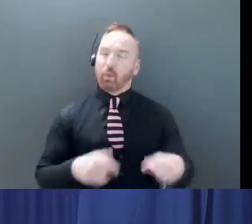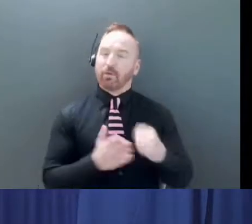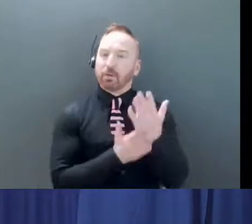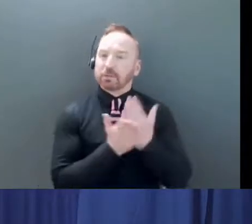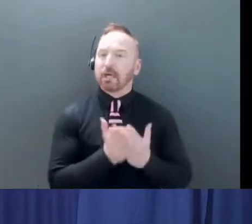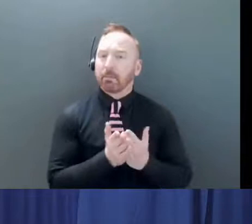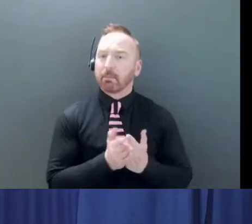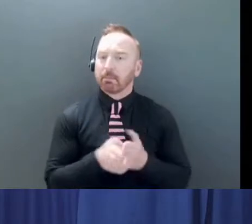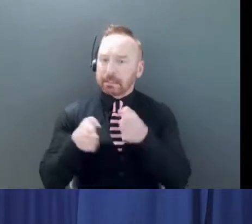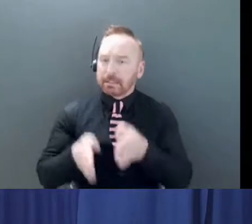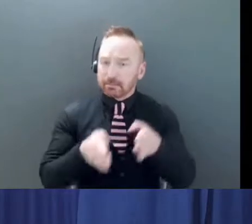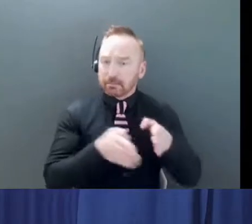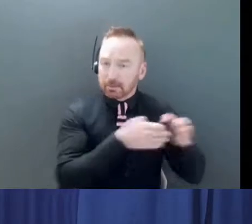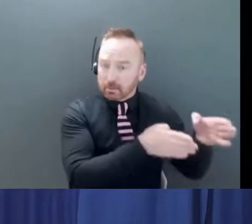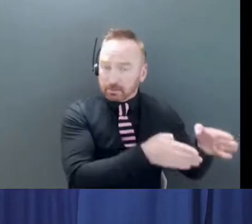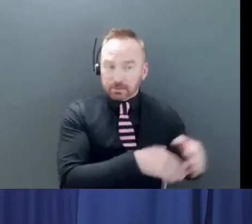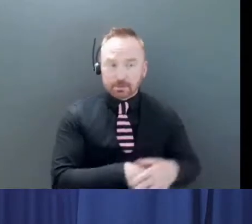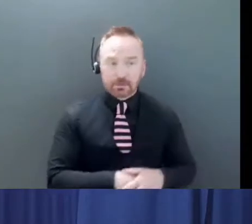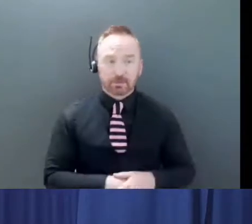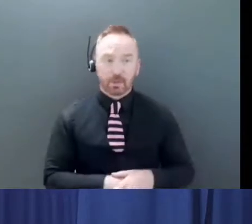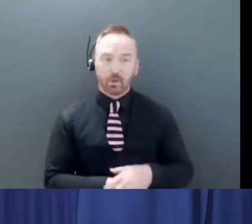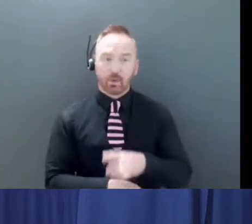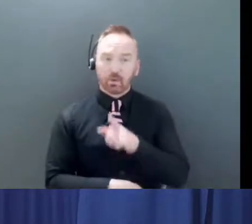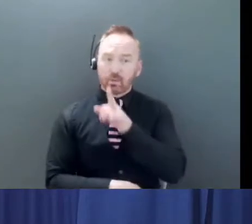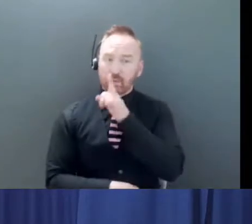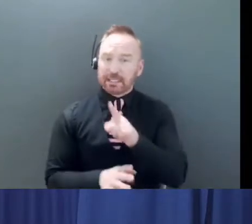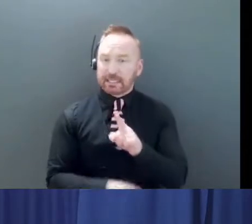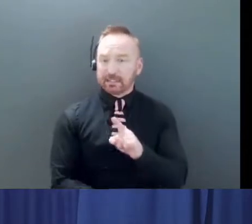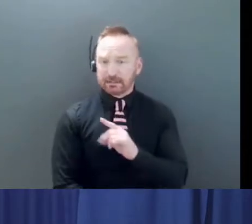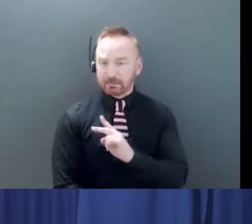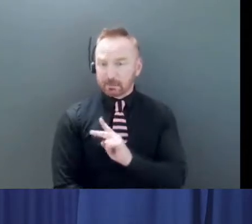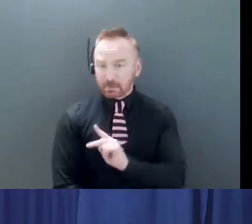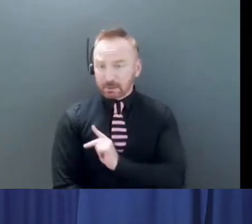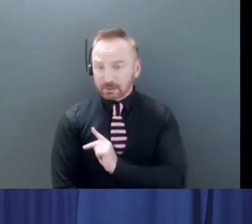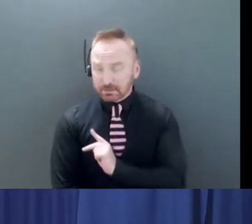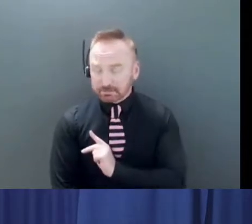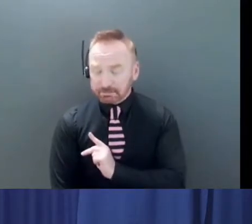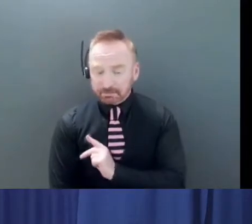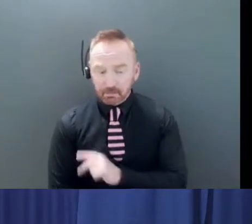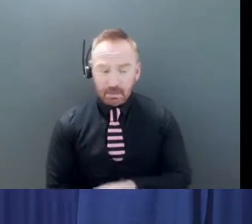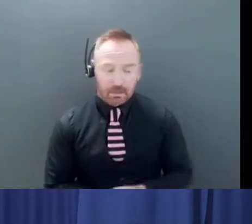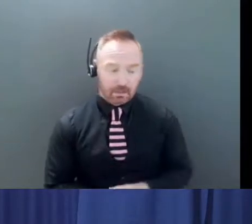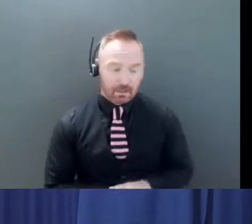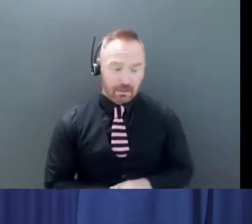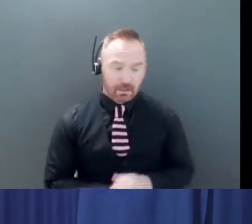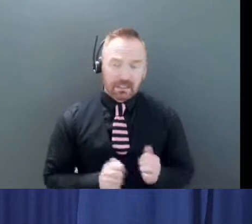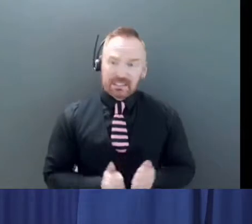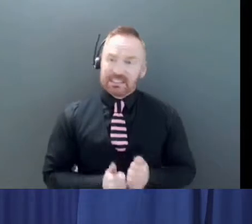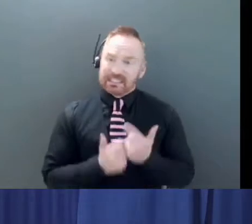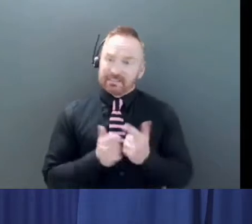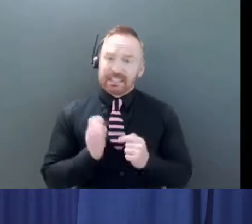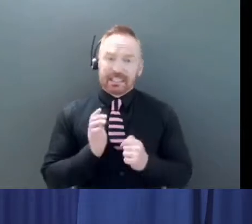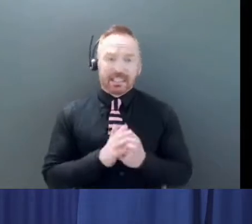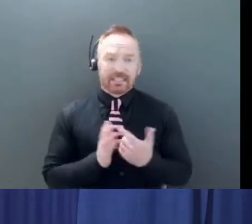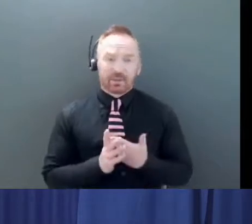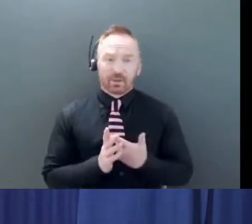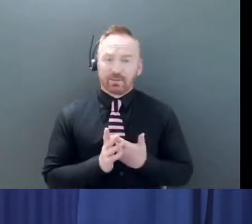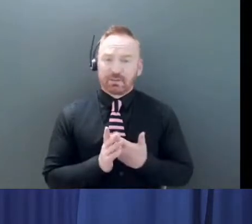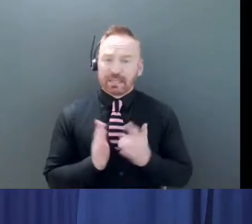And so I take it very personally. And living in a small territory